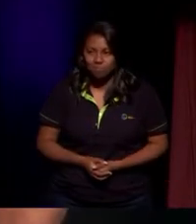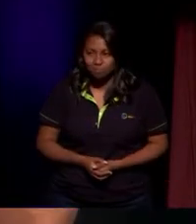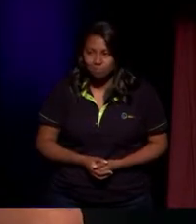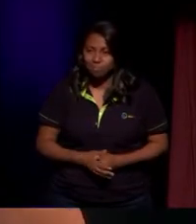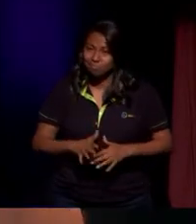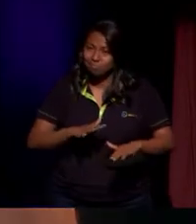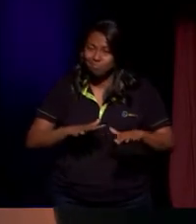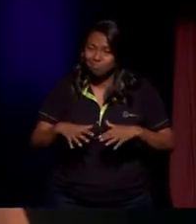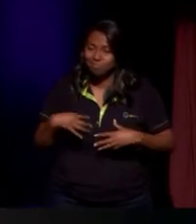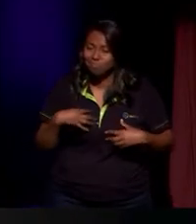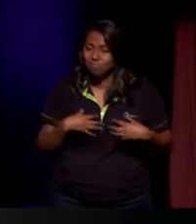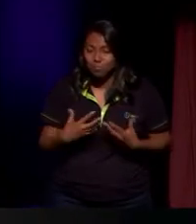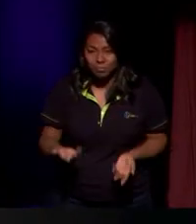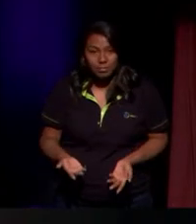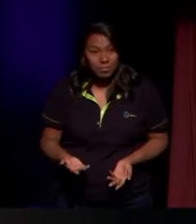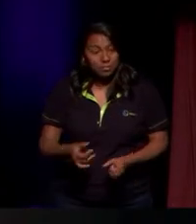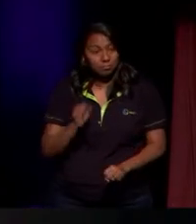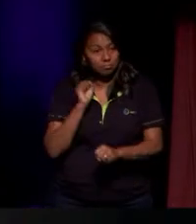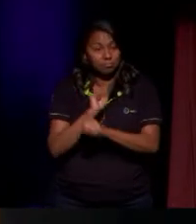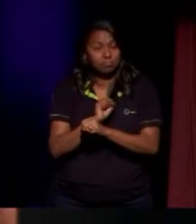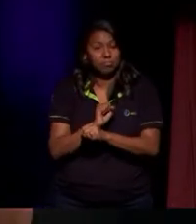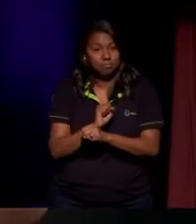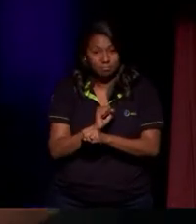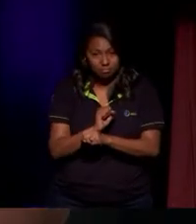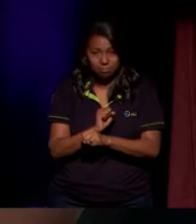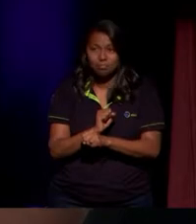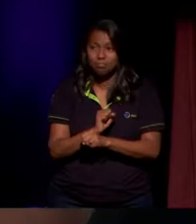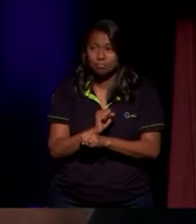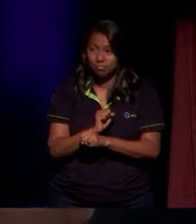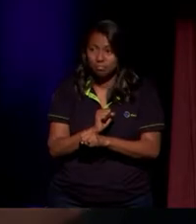Then there is an interruption, the cause is another,